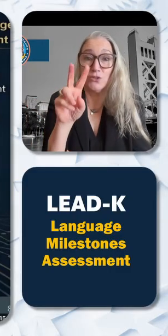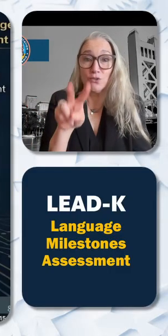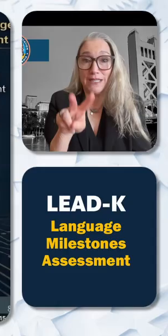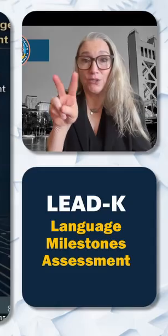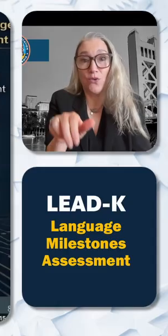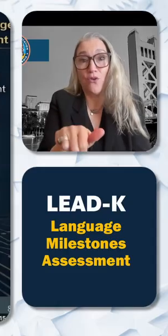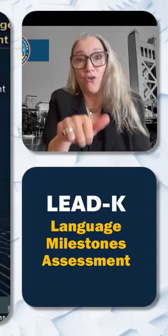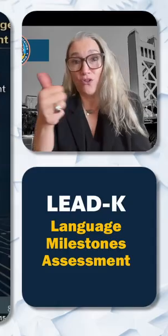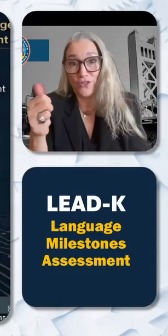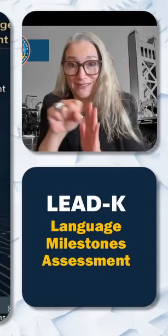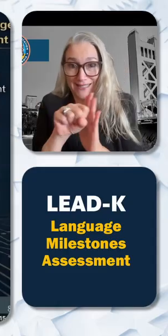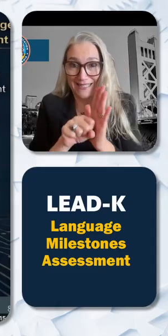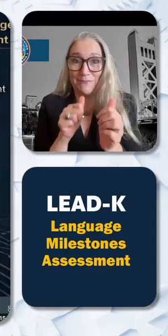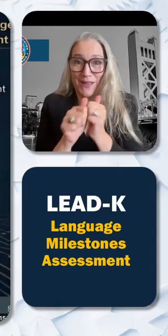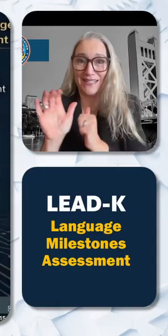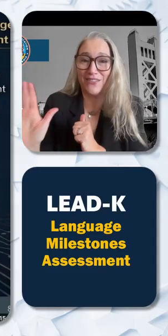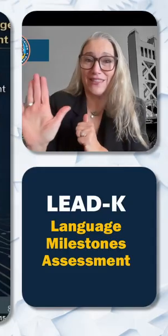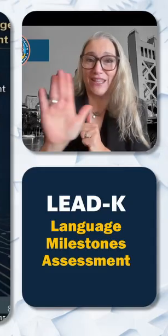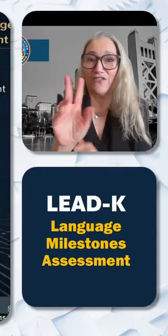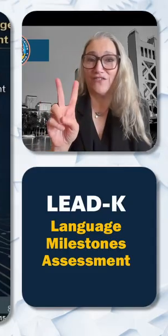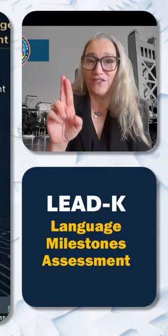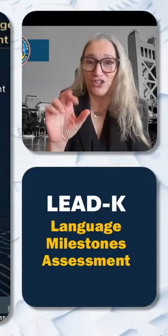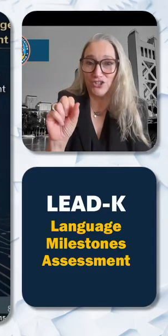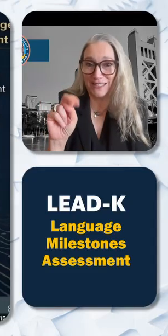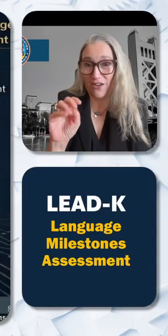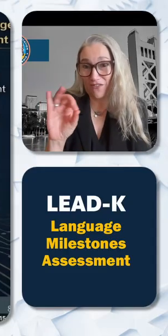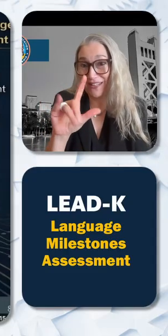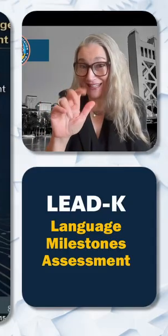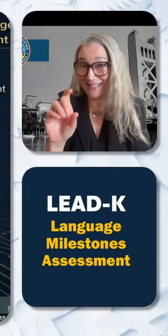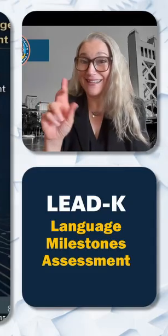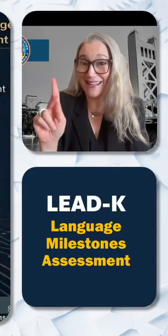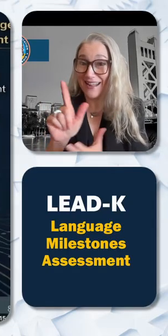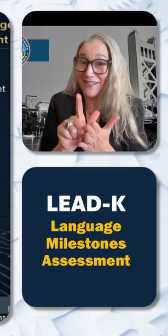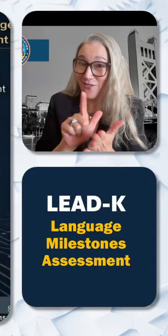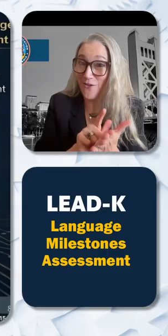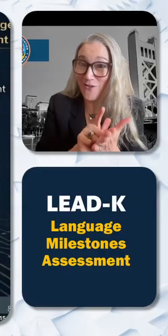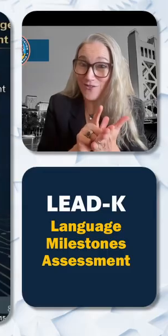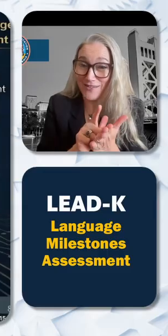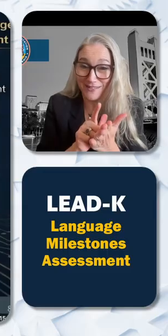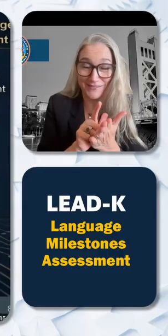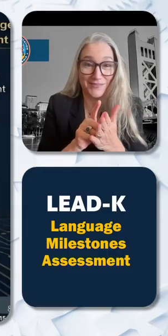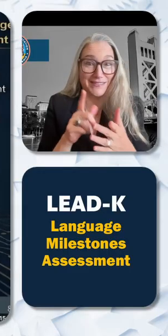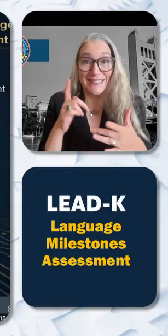When we passed this in 2015, 22 other states followed in our lead